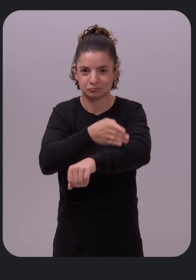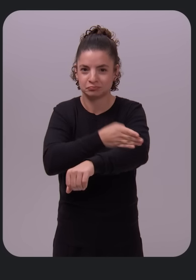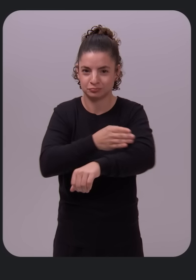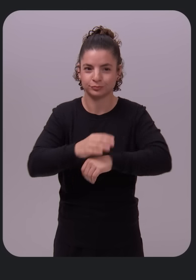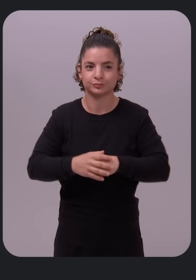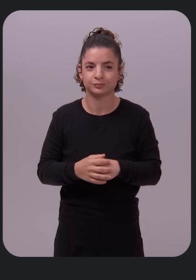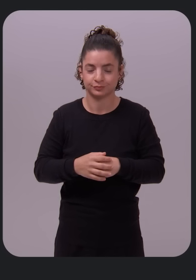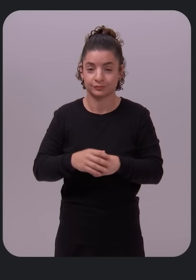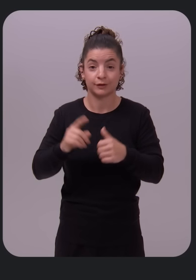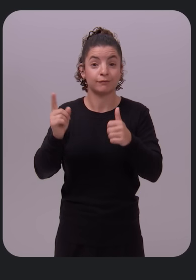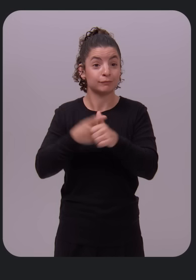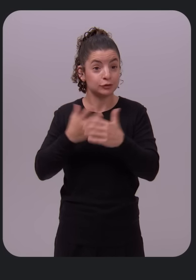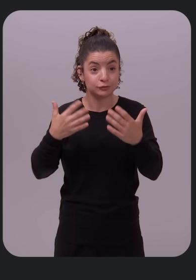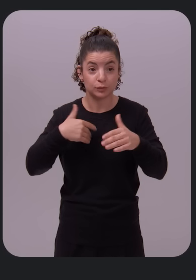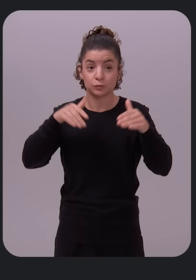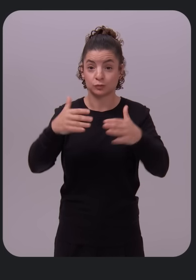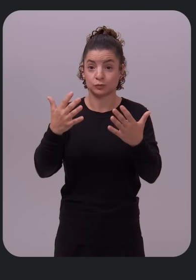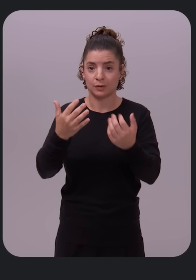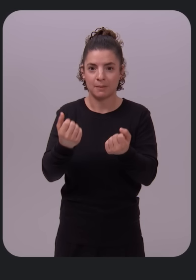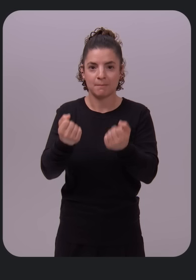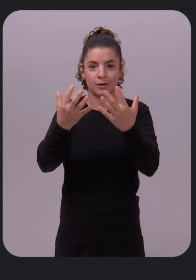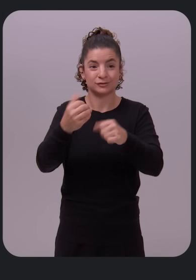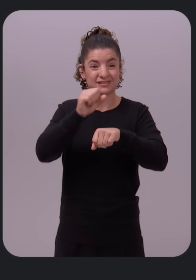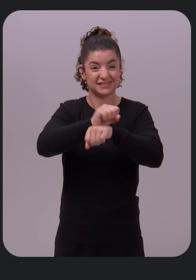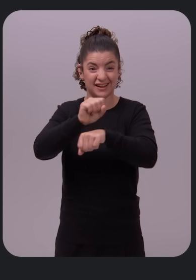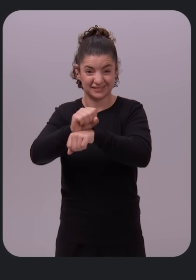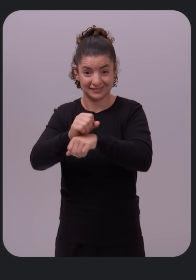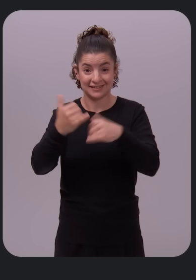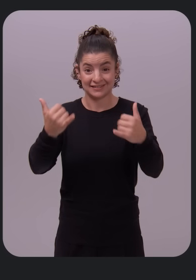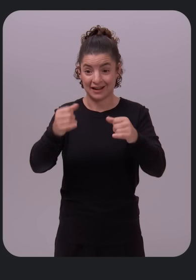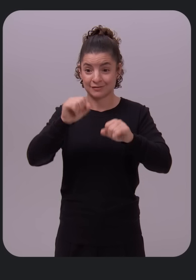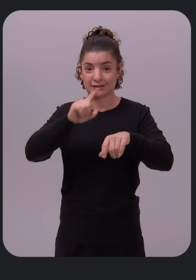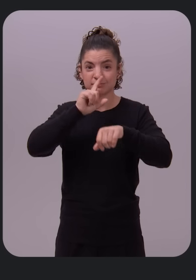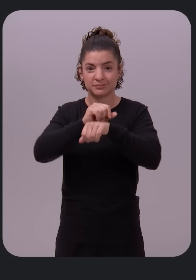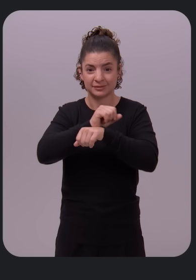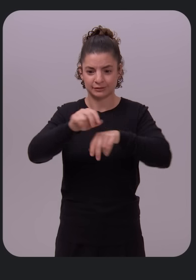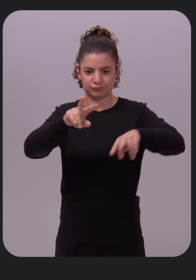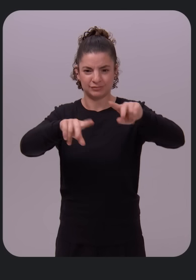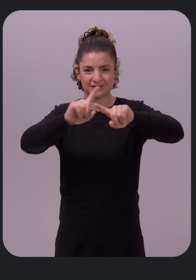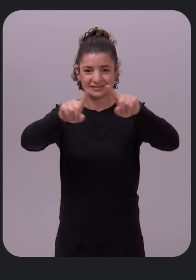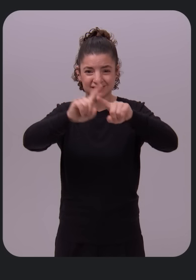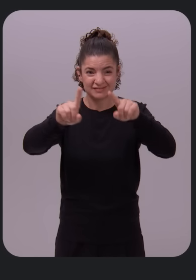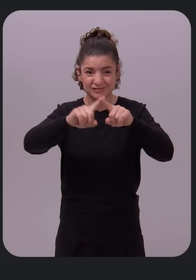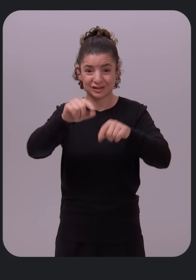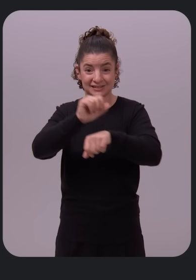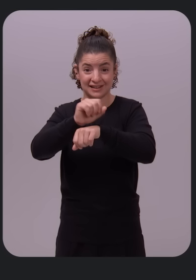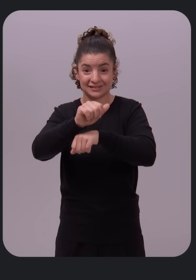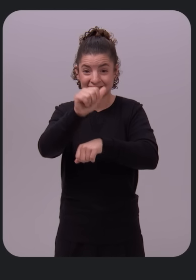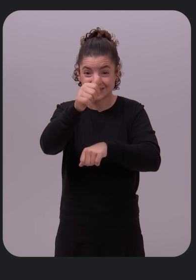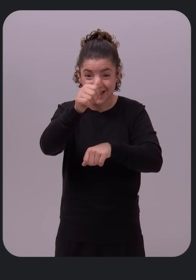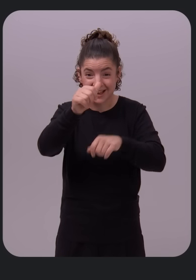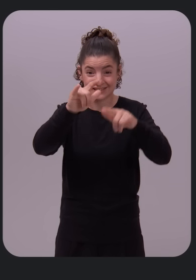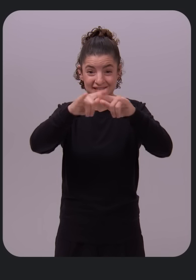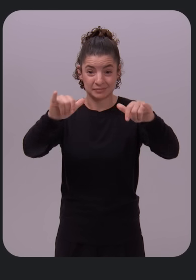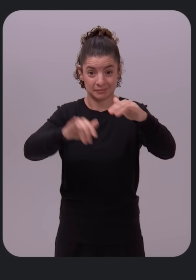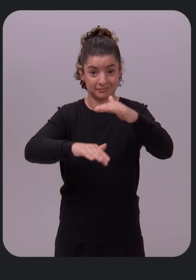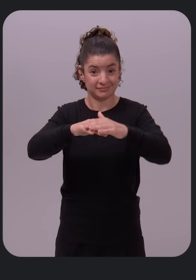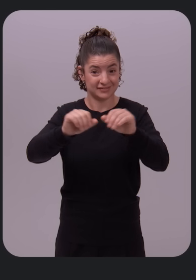First, we are introducing multitasking, and it can now oversee up to 10 simultaneous tasks.